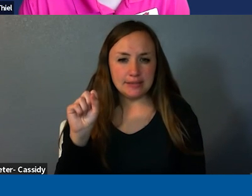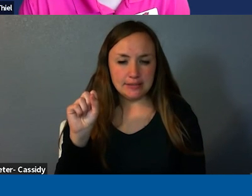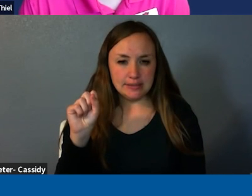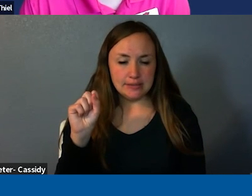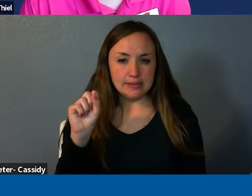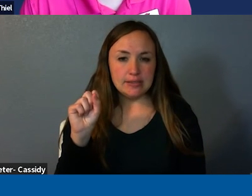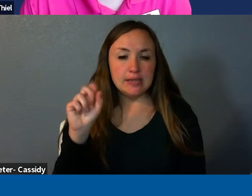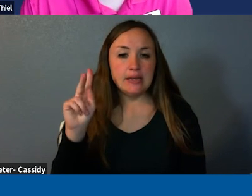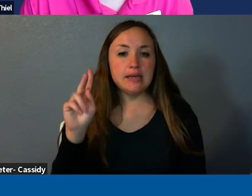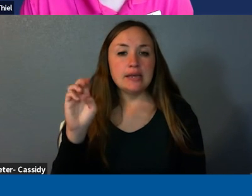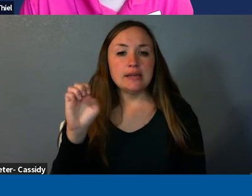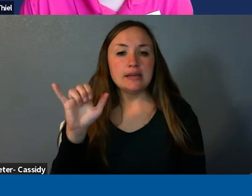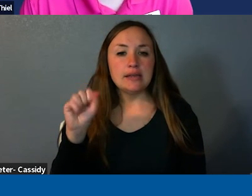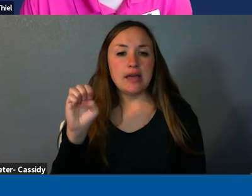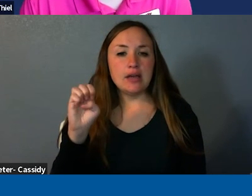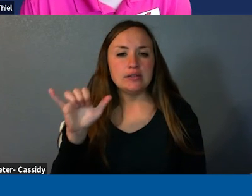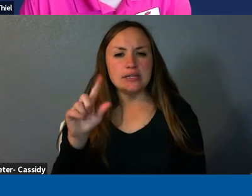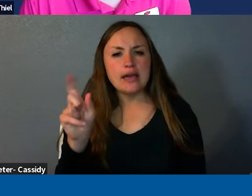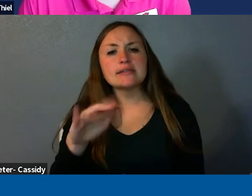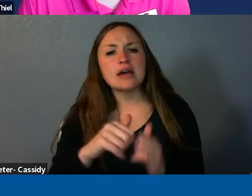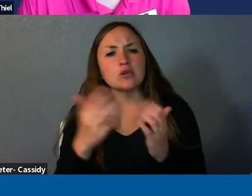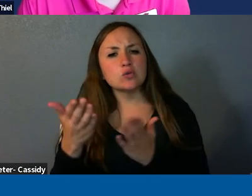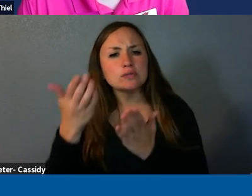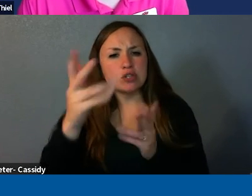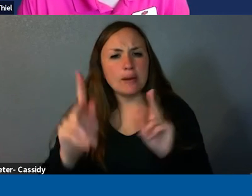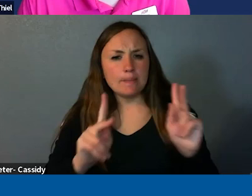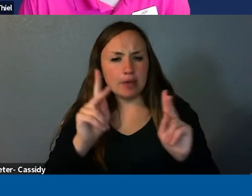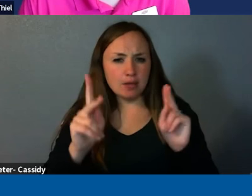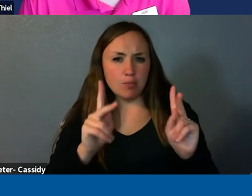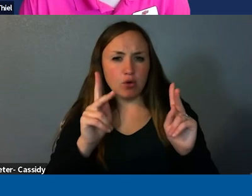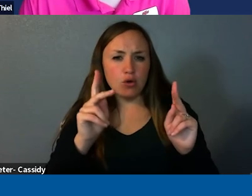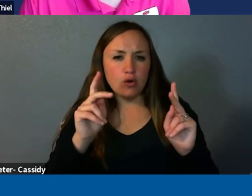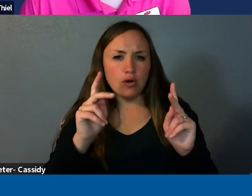So Kelsey asks, how do you suggest people address high contrast when they're using a CMS?